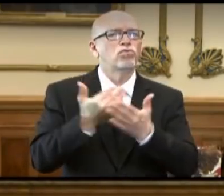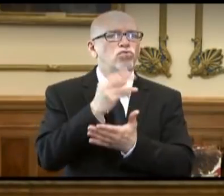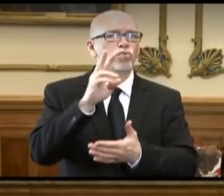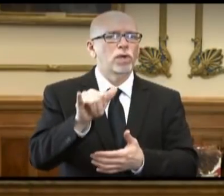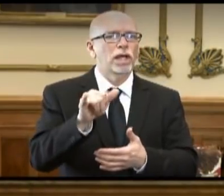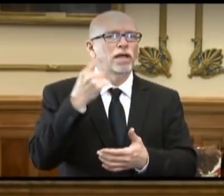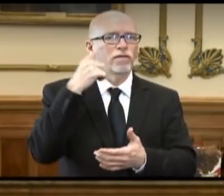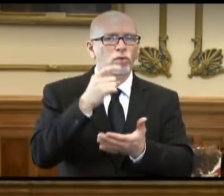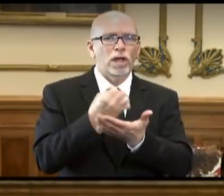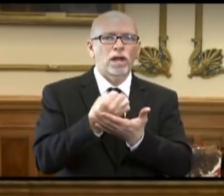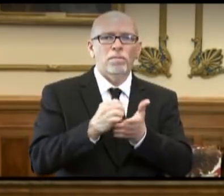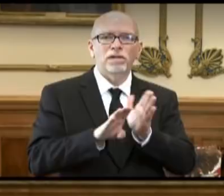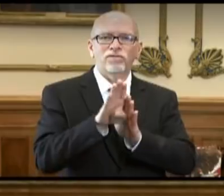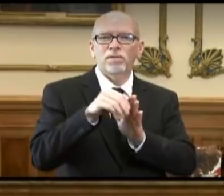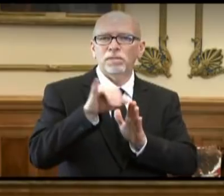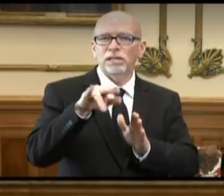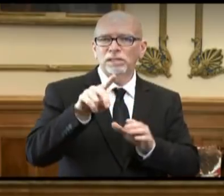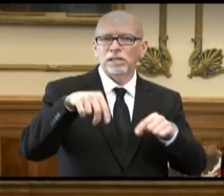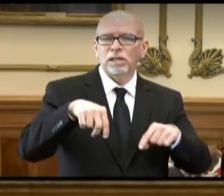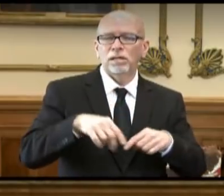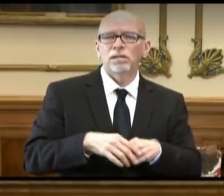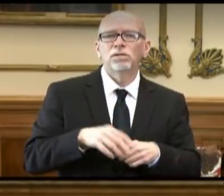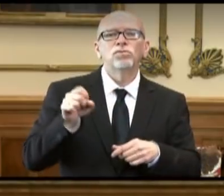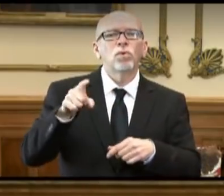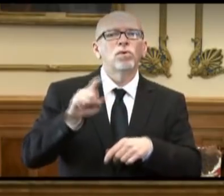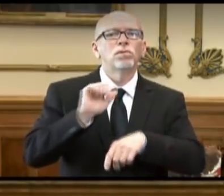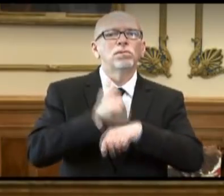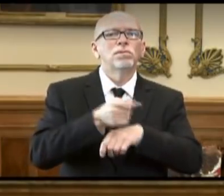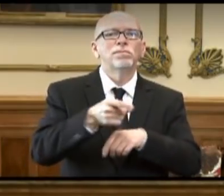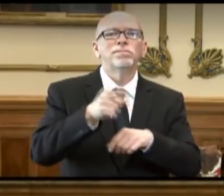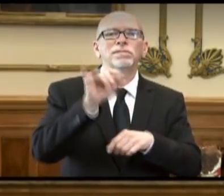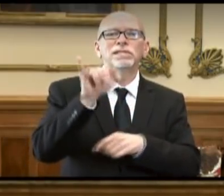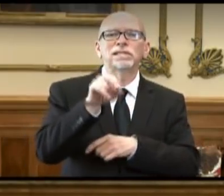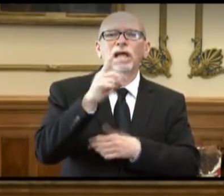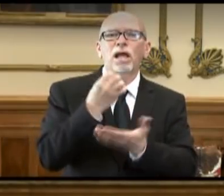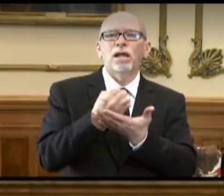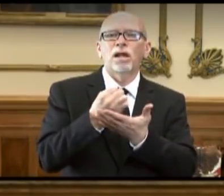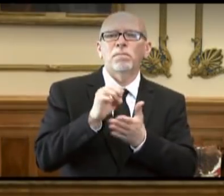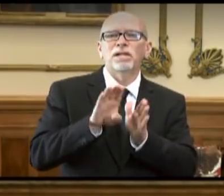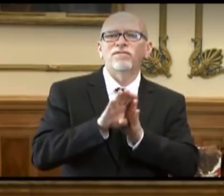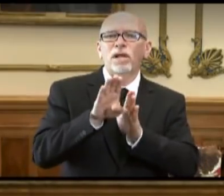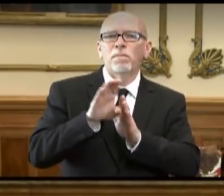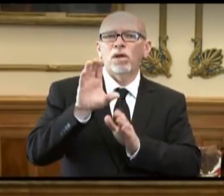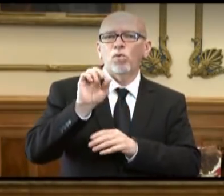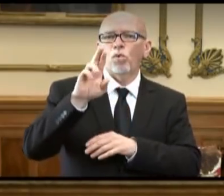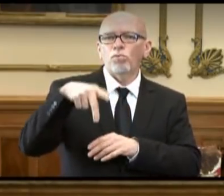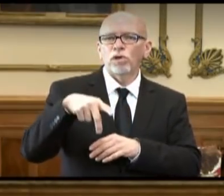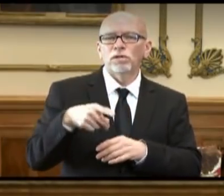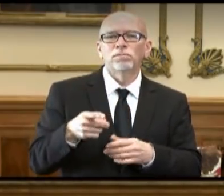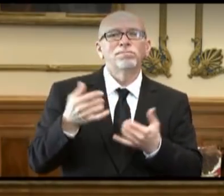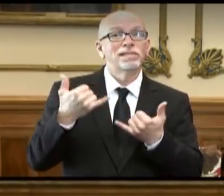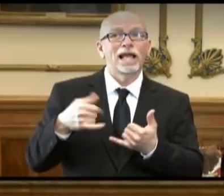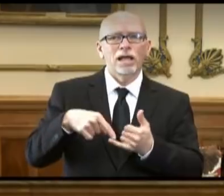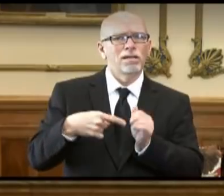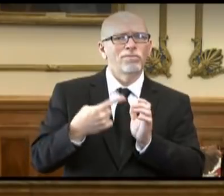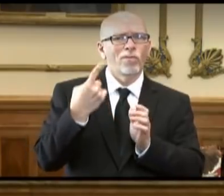MITCH DANIELS AND HIS TEAM, INCLUDING GOVERNOR HOLCOMB, DECIDED THERE WAS A BETTER WAY,